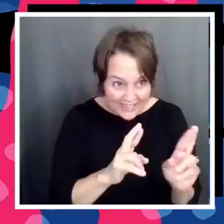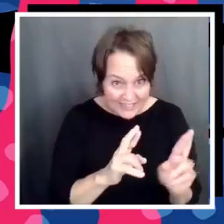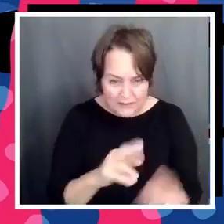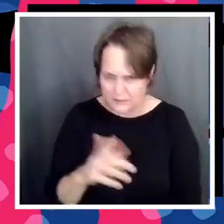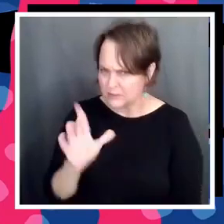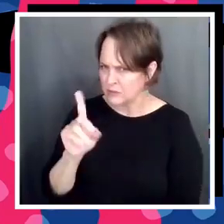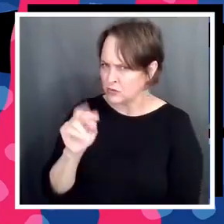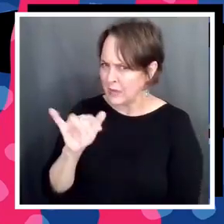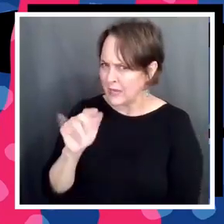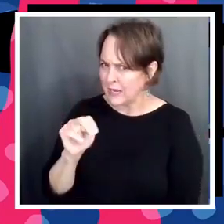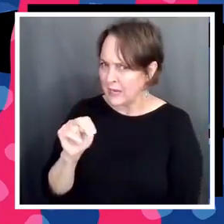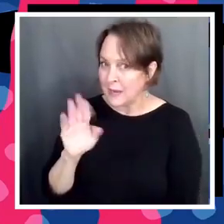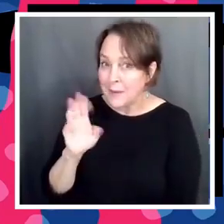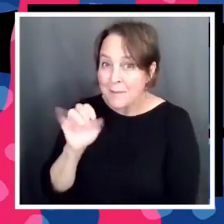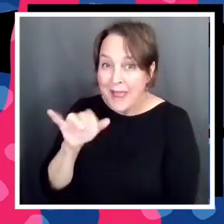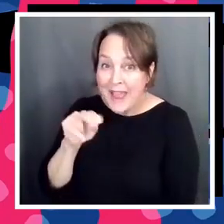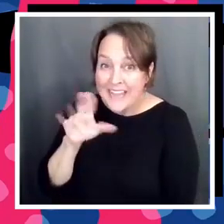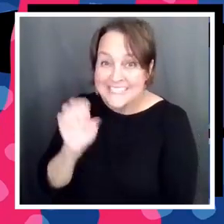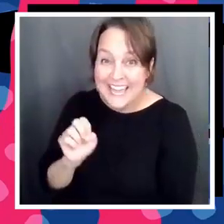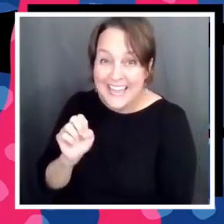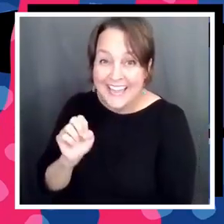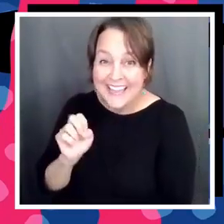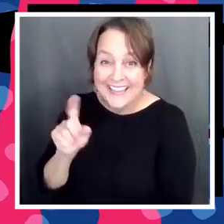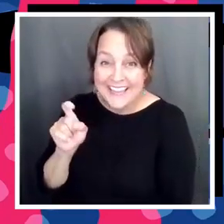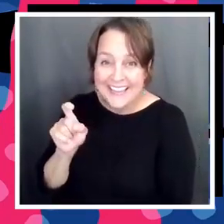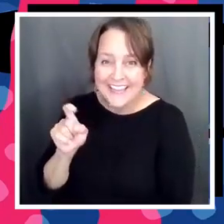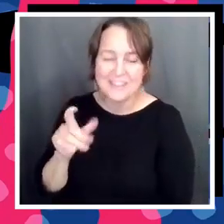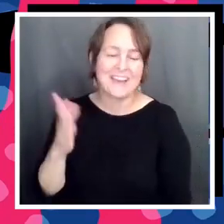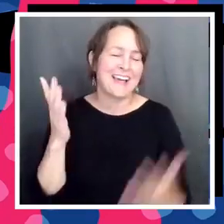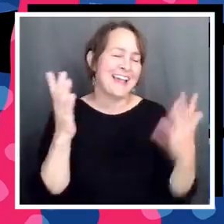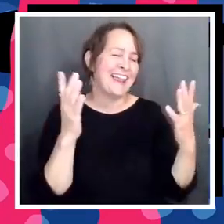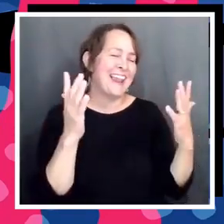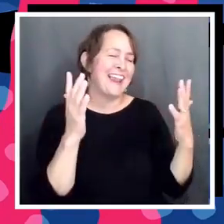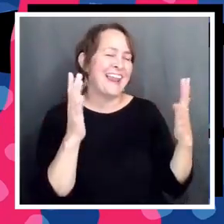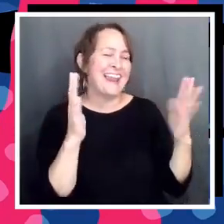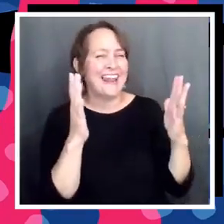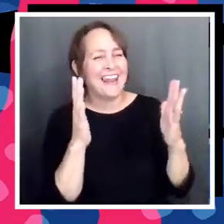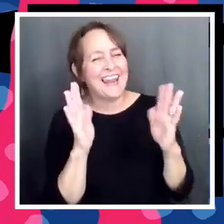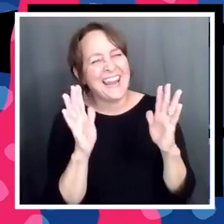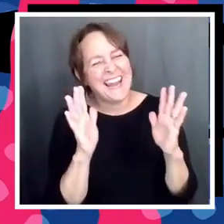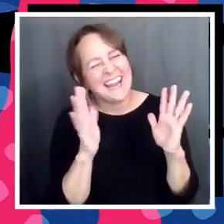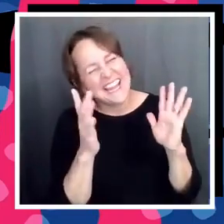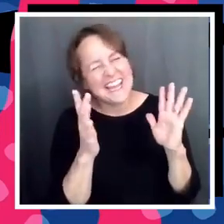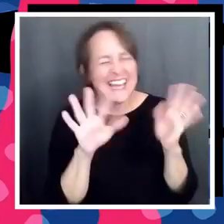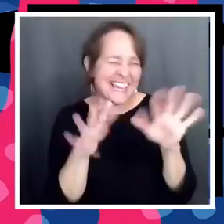MELISSA, I HAVE A SURPRISE